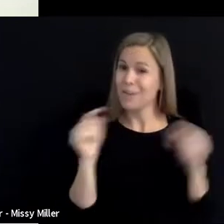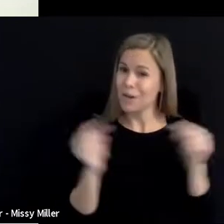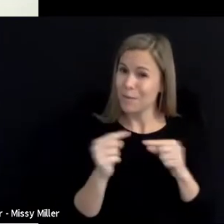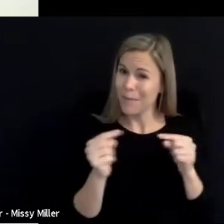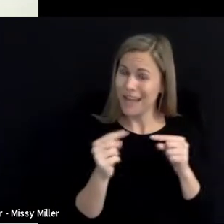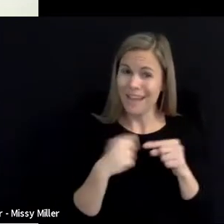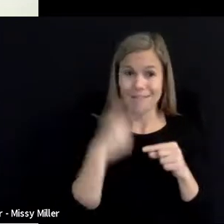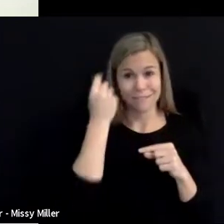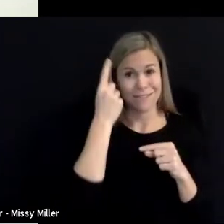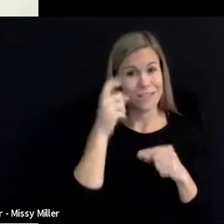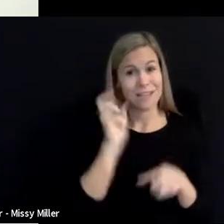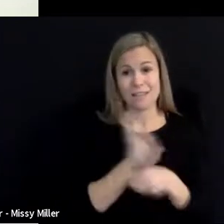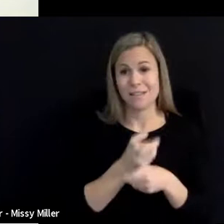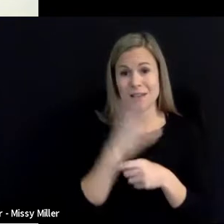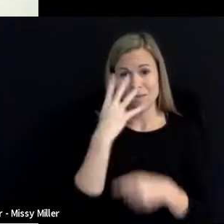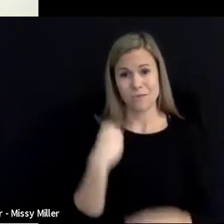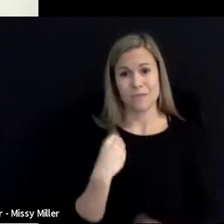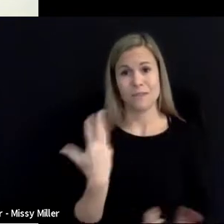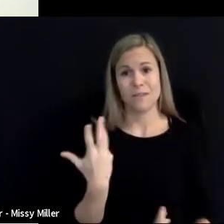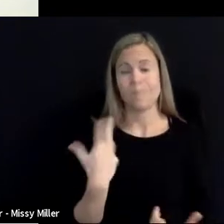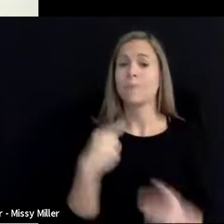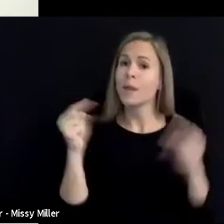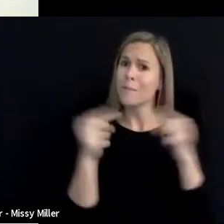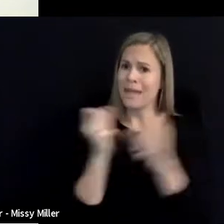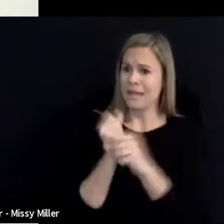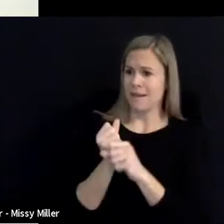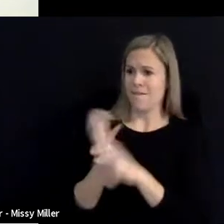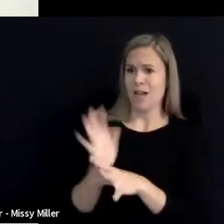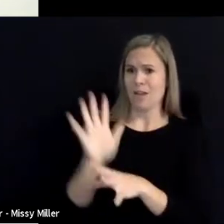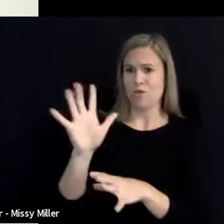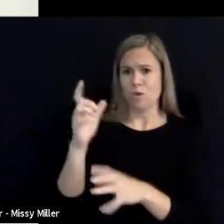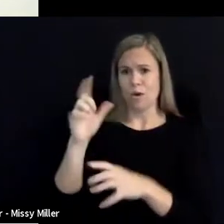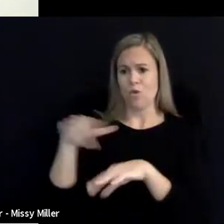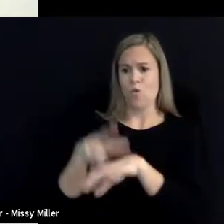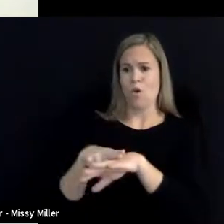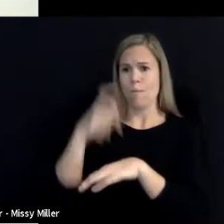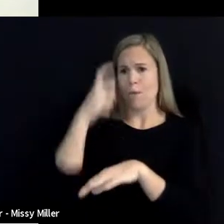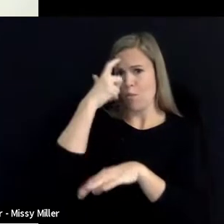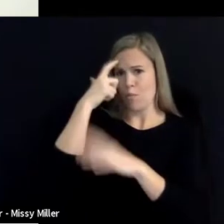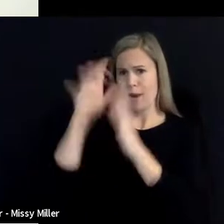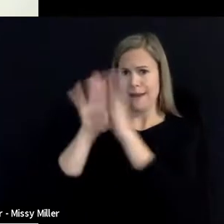I mean pain can affect normal brain and neurological development. You know, kids who are constantly